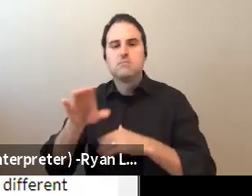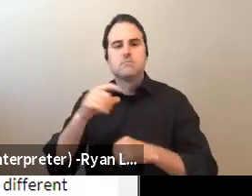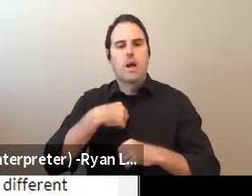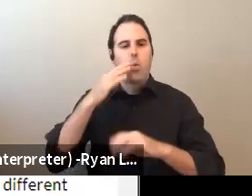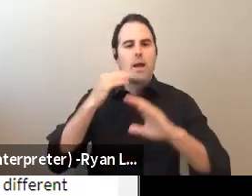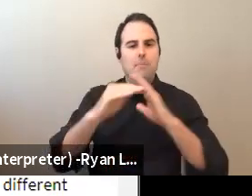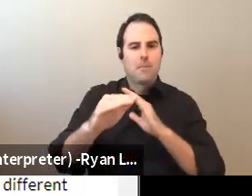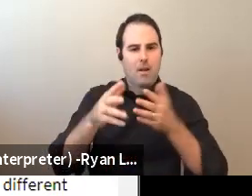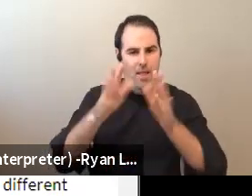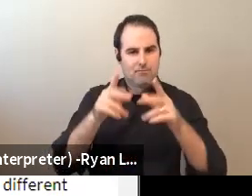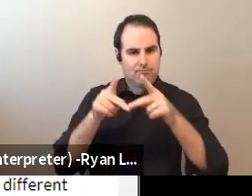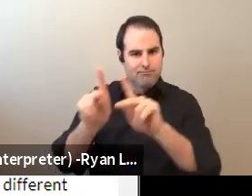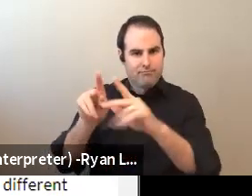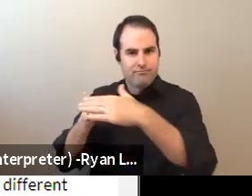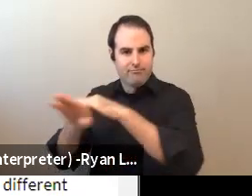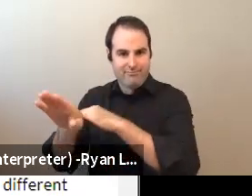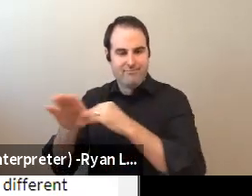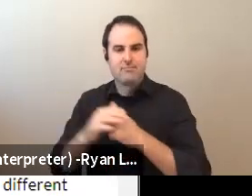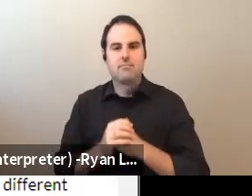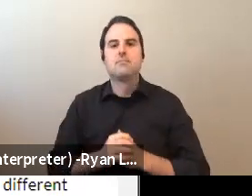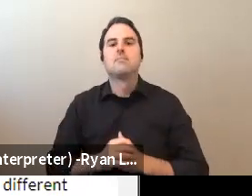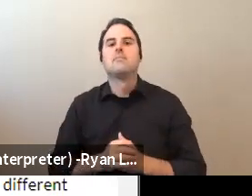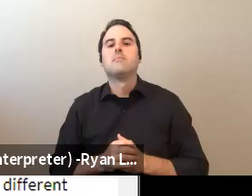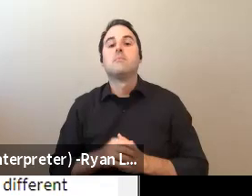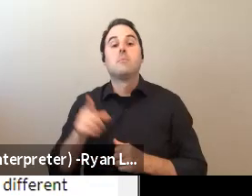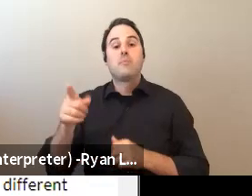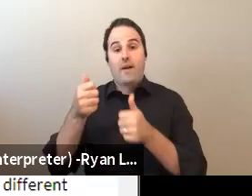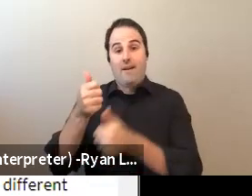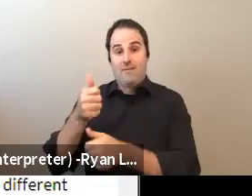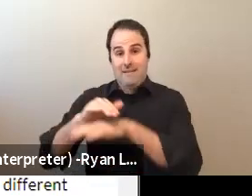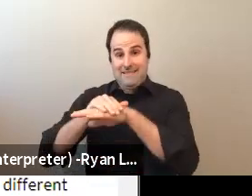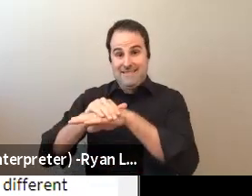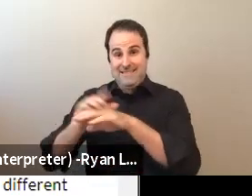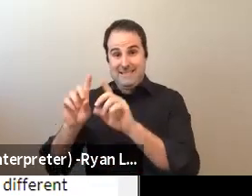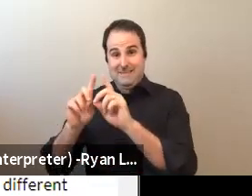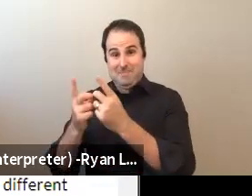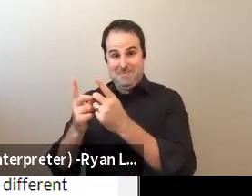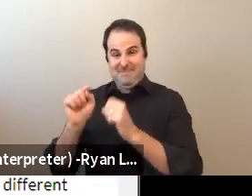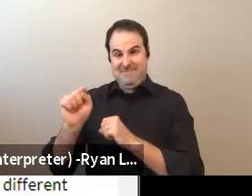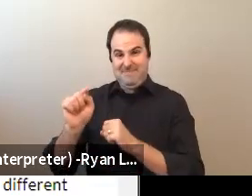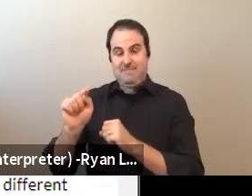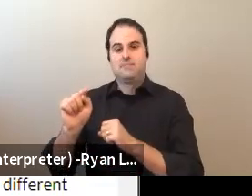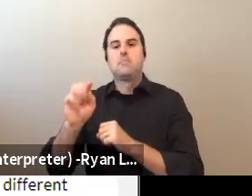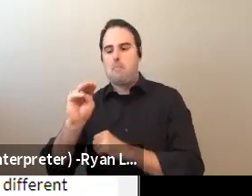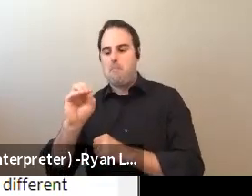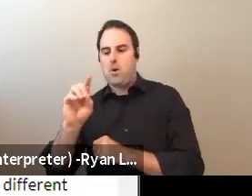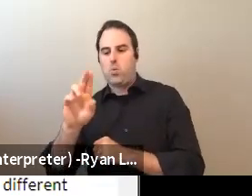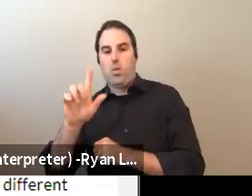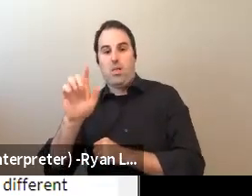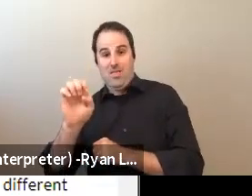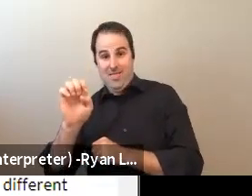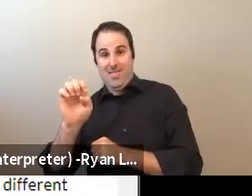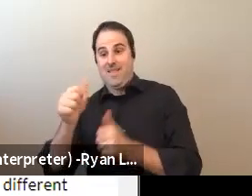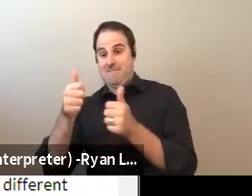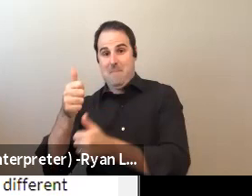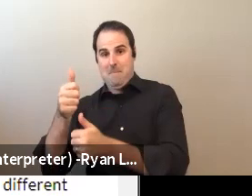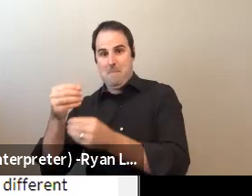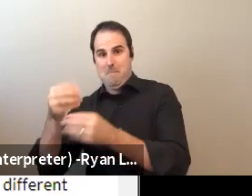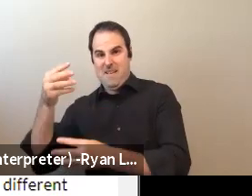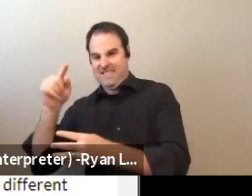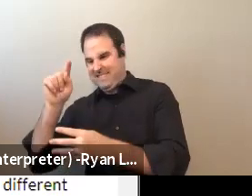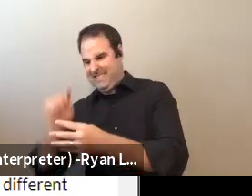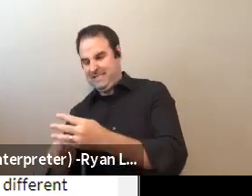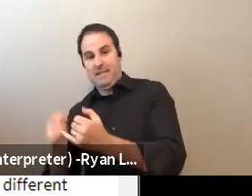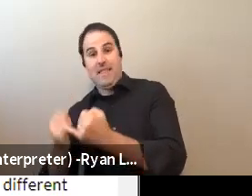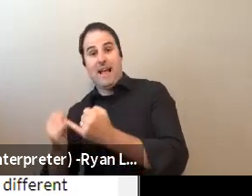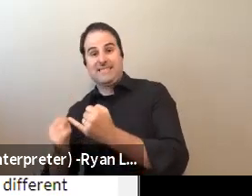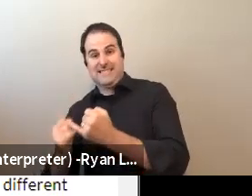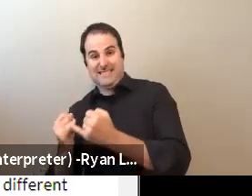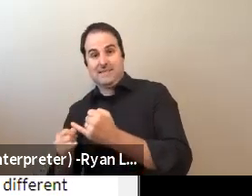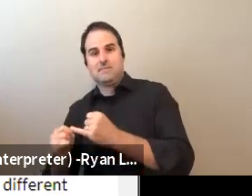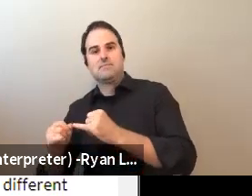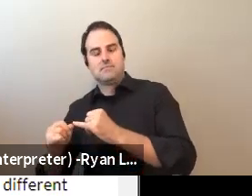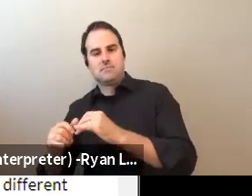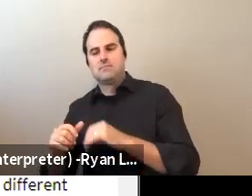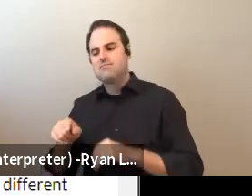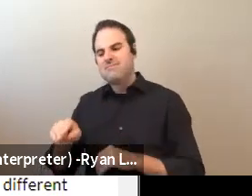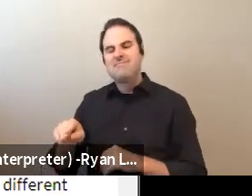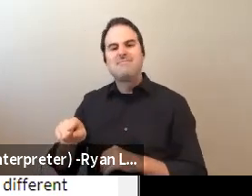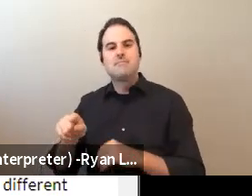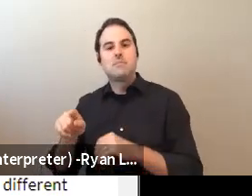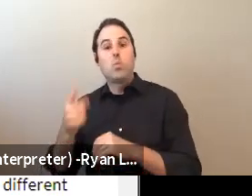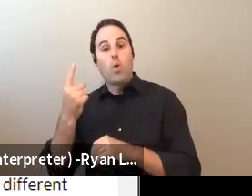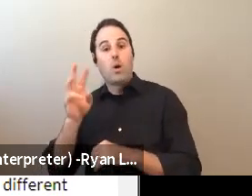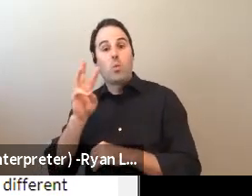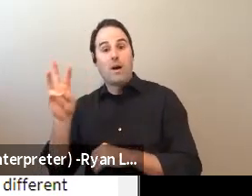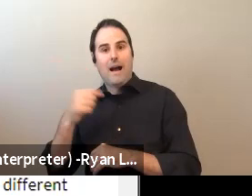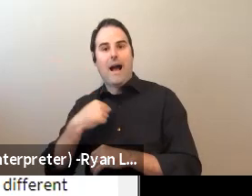Sally Potter: Canvas shell under the English department module section at the very bottom is a page that I created that has many, many, many